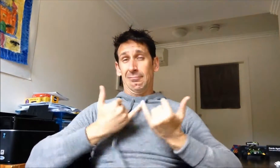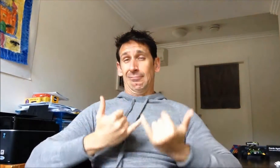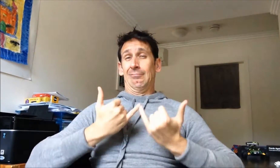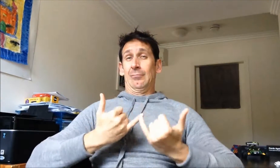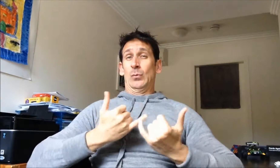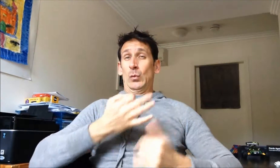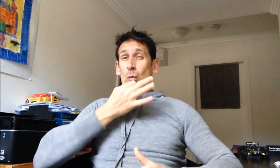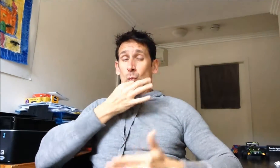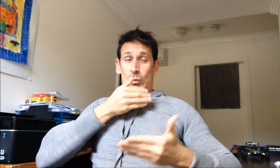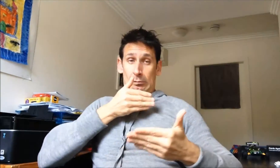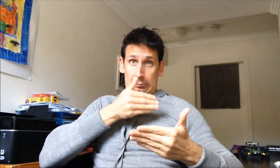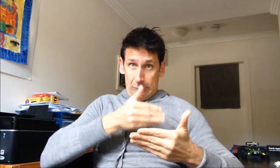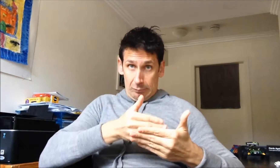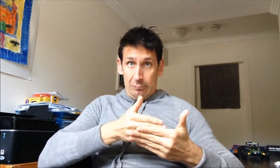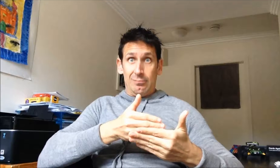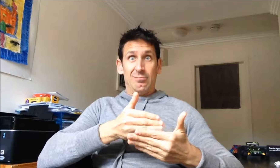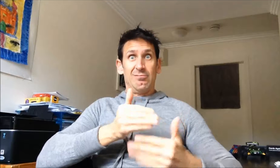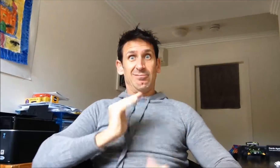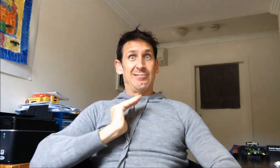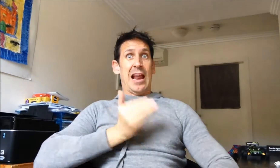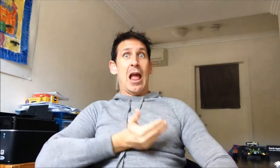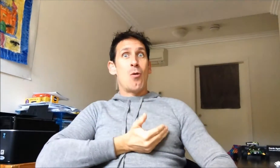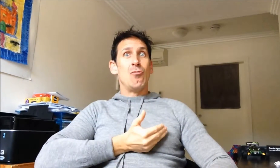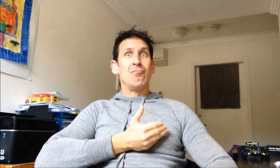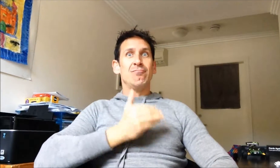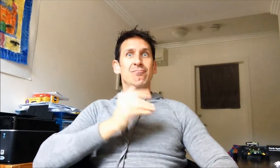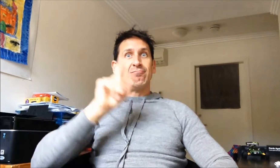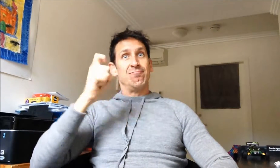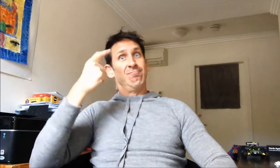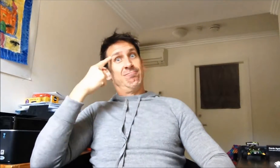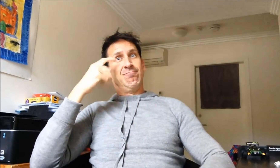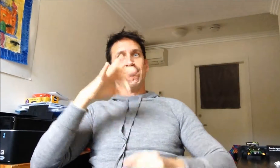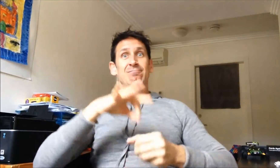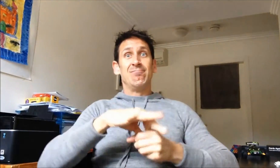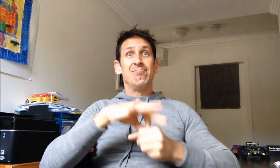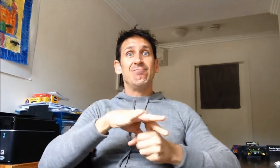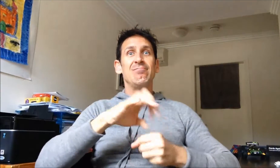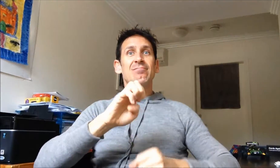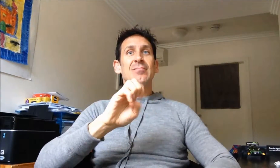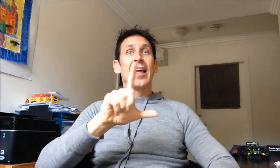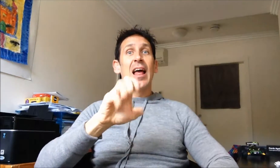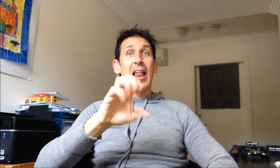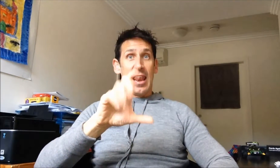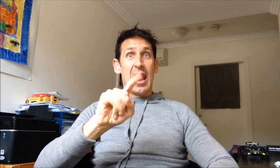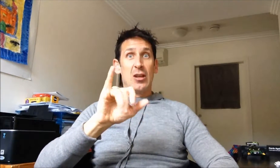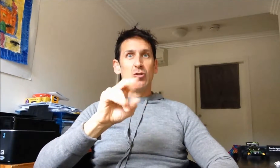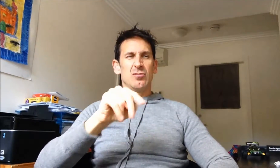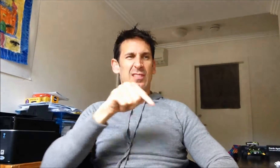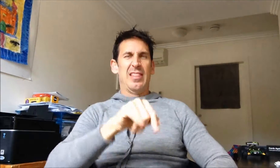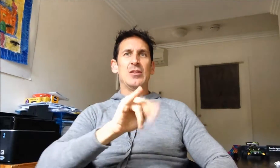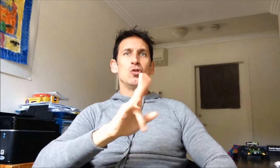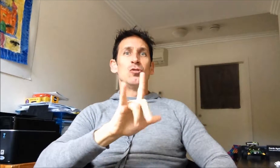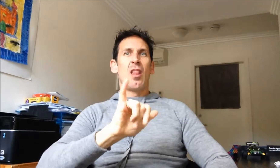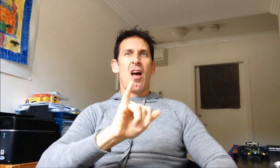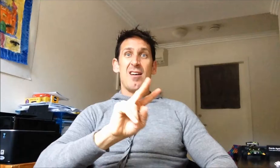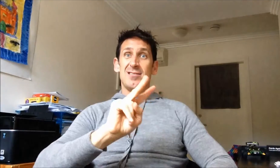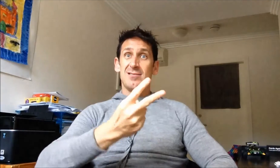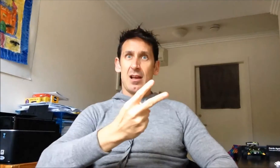We will have our federal election soon - on July 2nd.